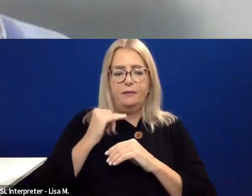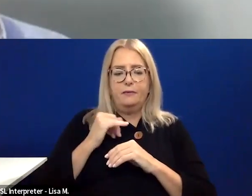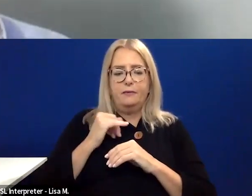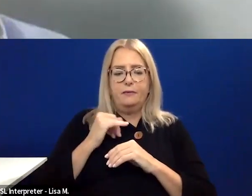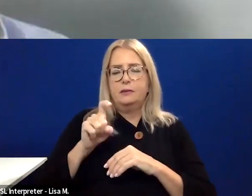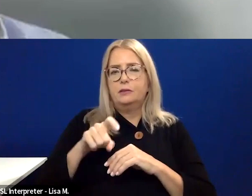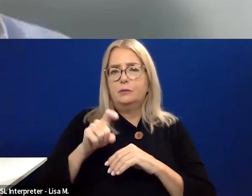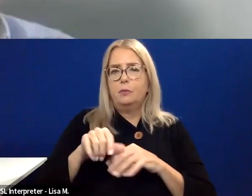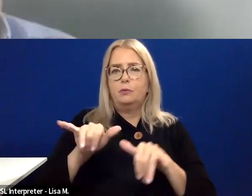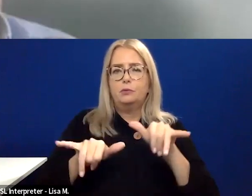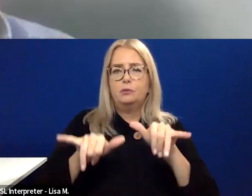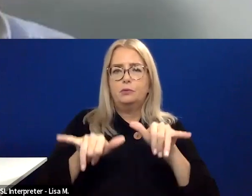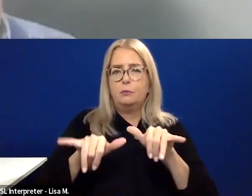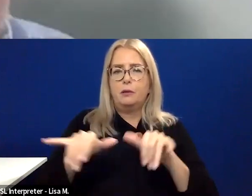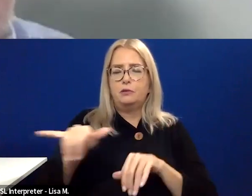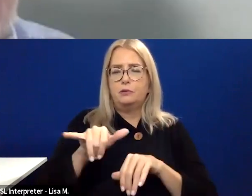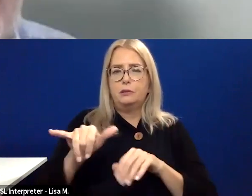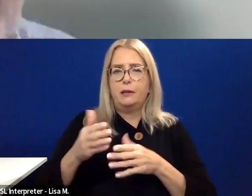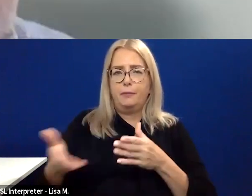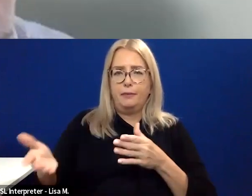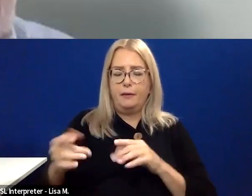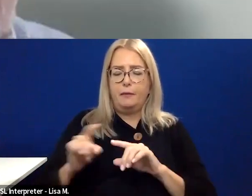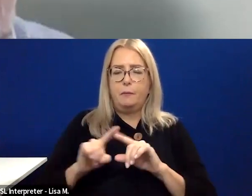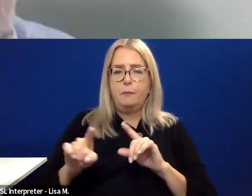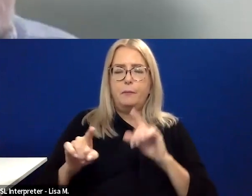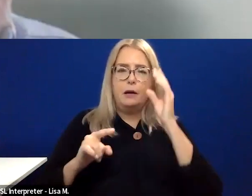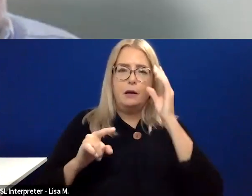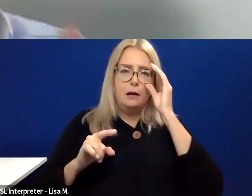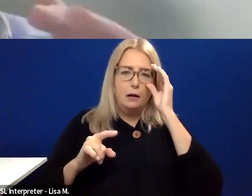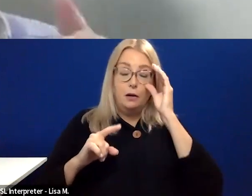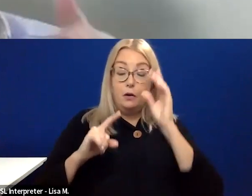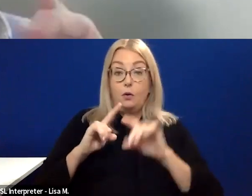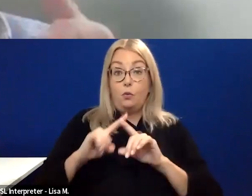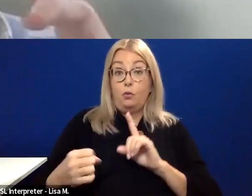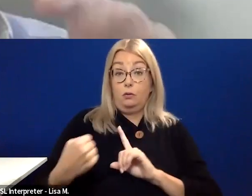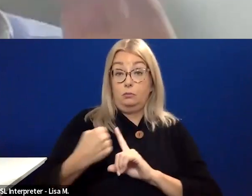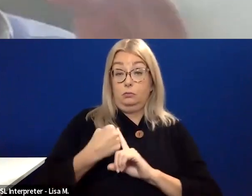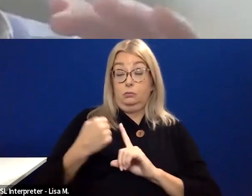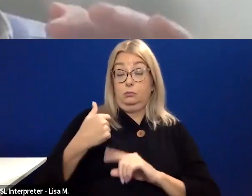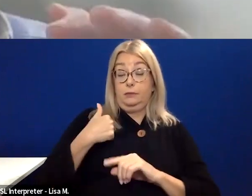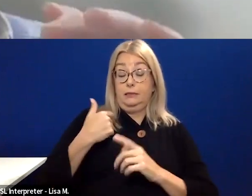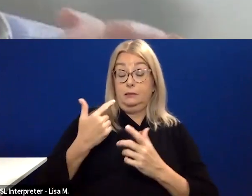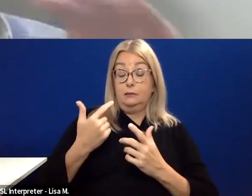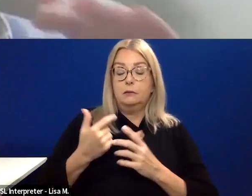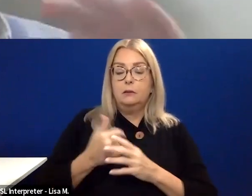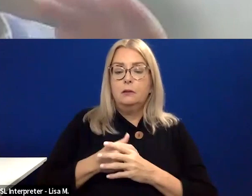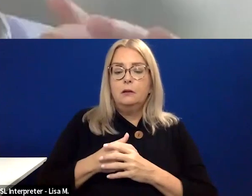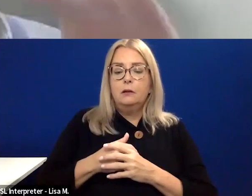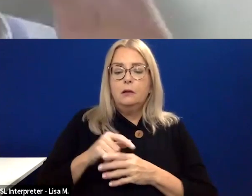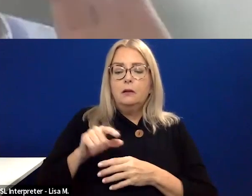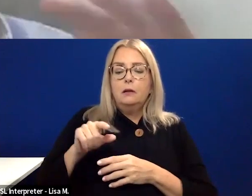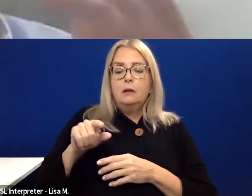same thing but the real thing that hit me was that she used those measures to identify the